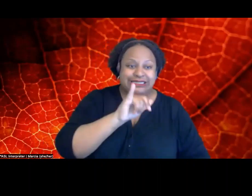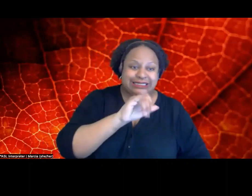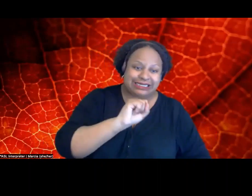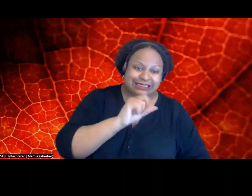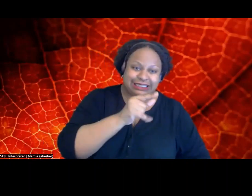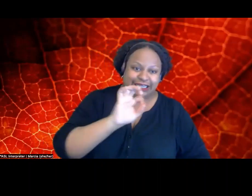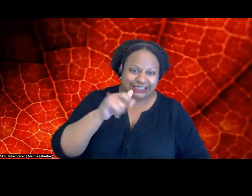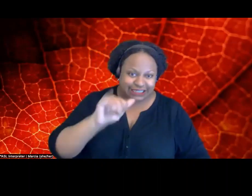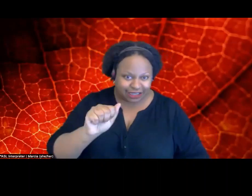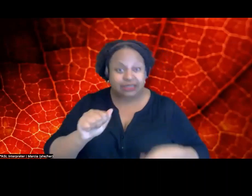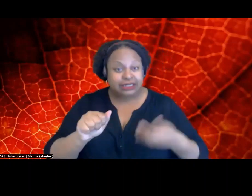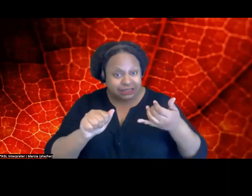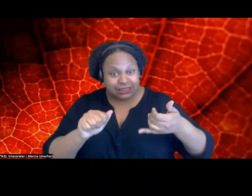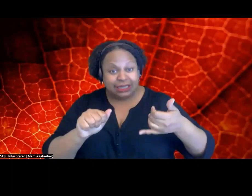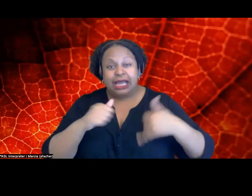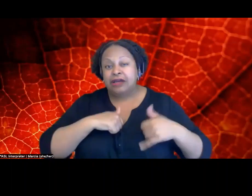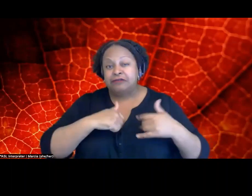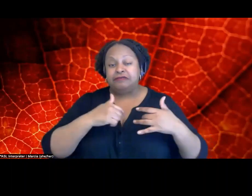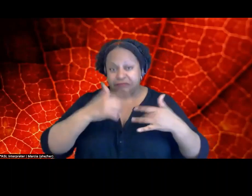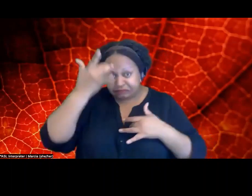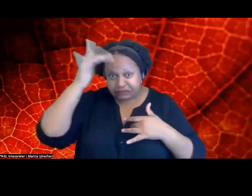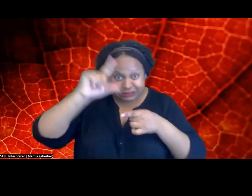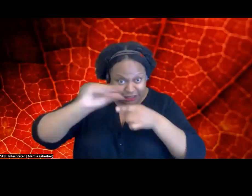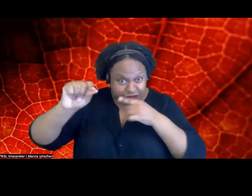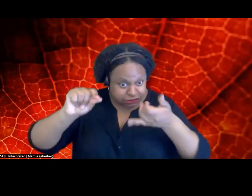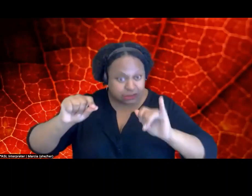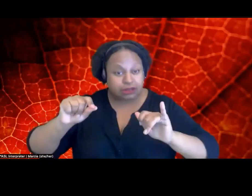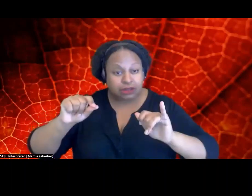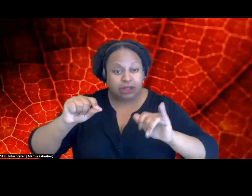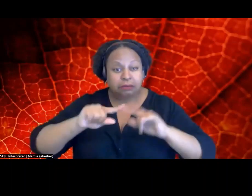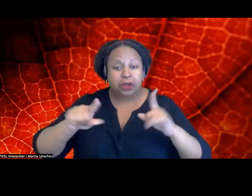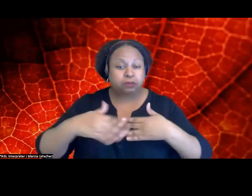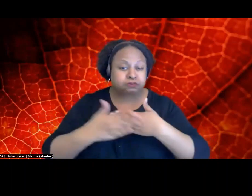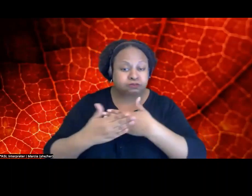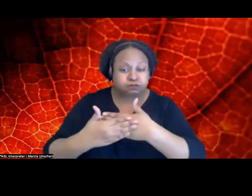but cautioned us against focusing on dyslexia as being a gift.